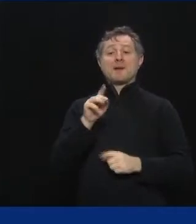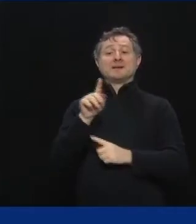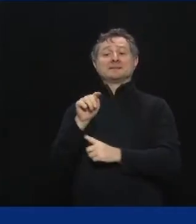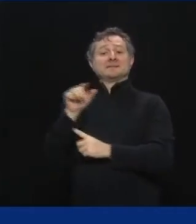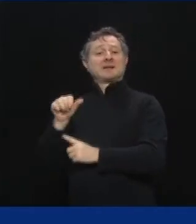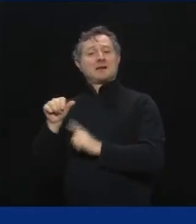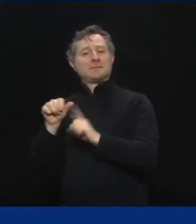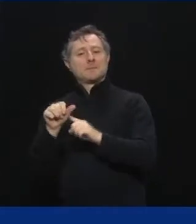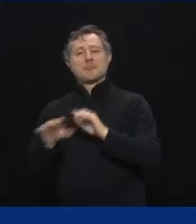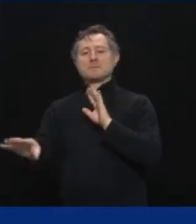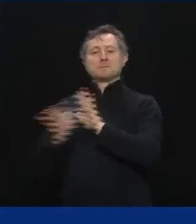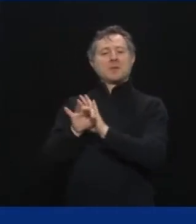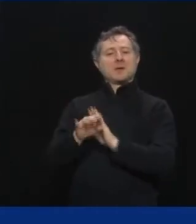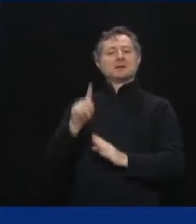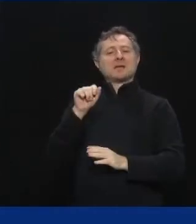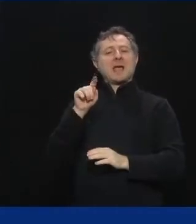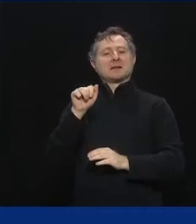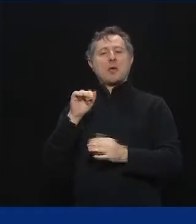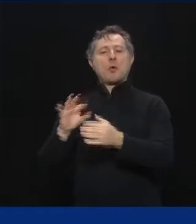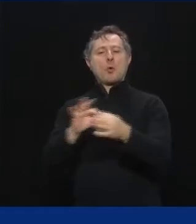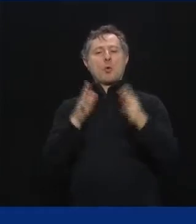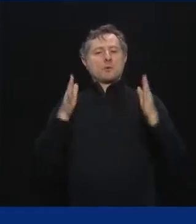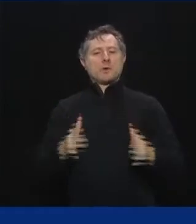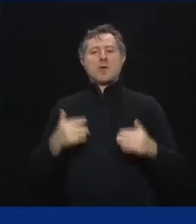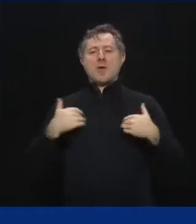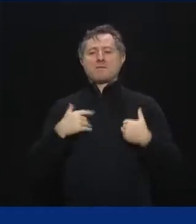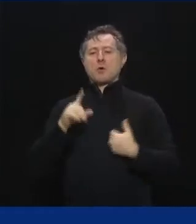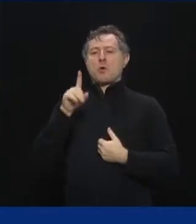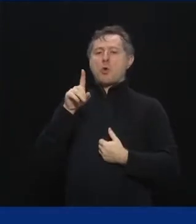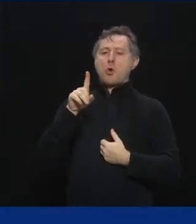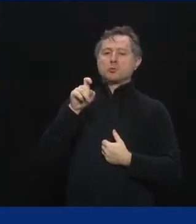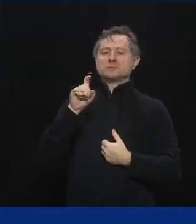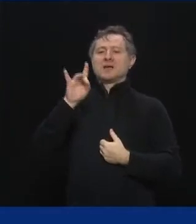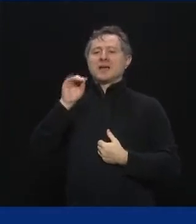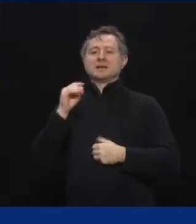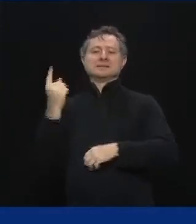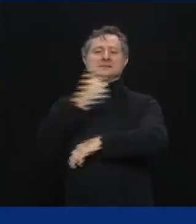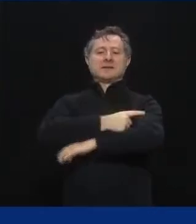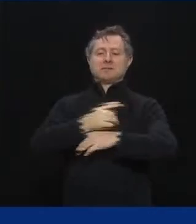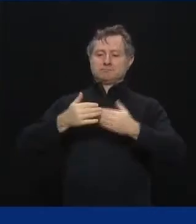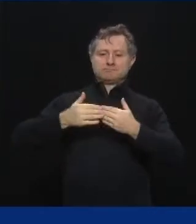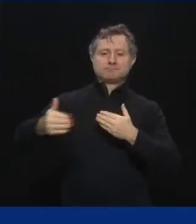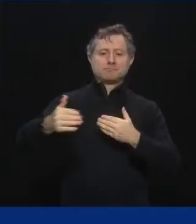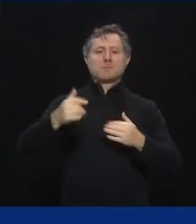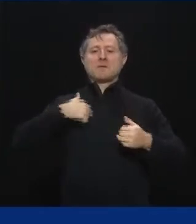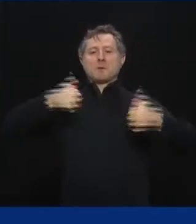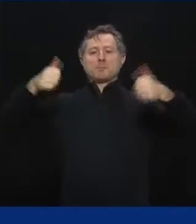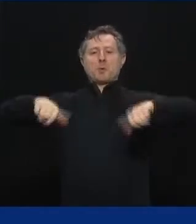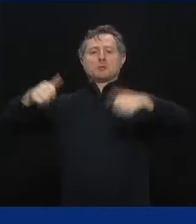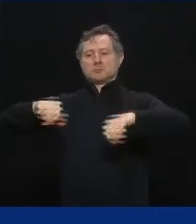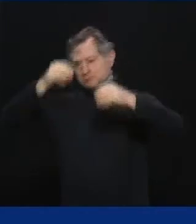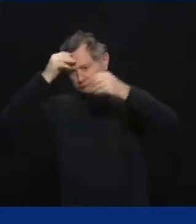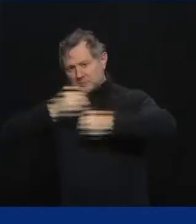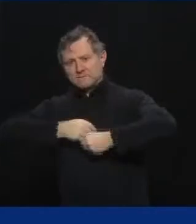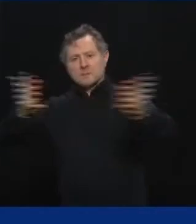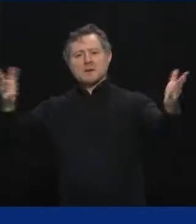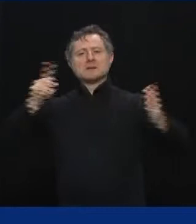EASILY ACCESSIBLE, DOWNLOADABLE AND THE MTA WILL DESIGNATE A DATA COORDINATOR AND HAVE 180